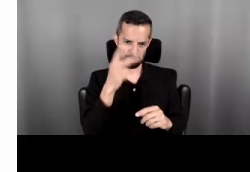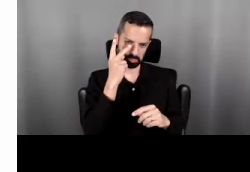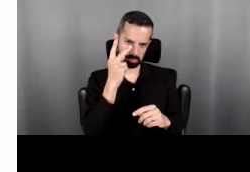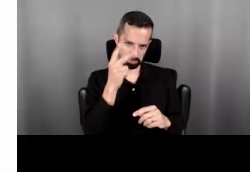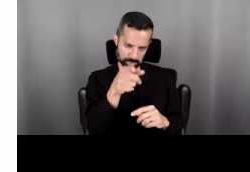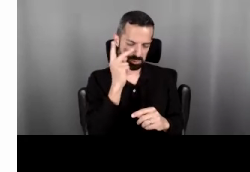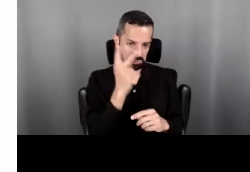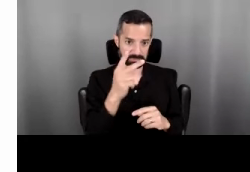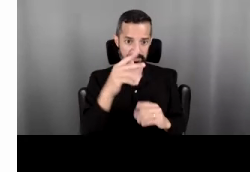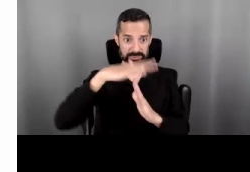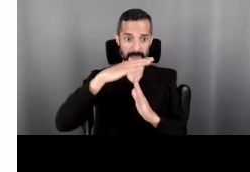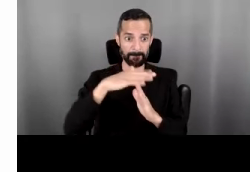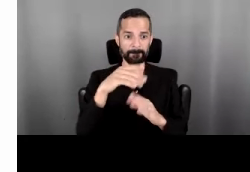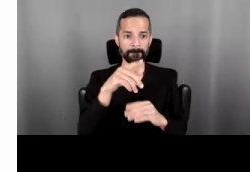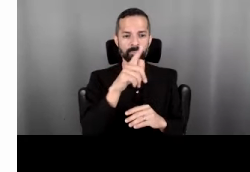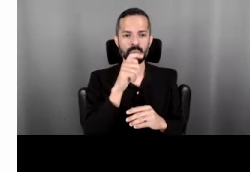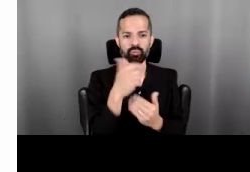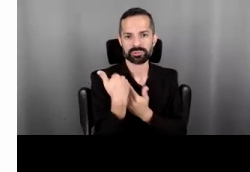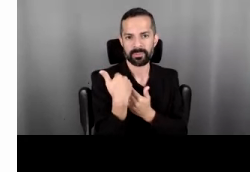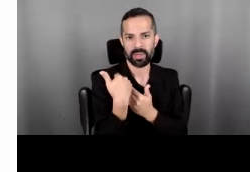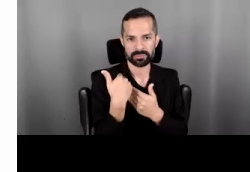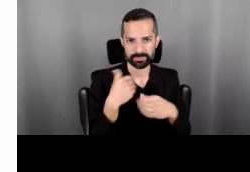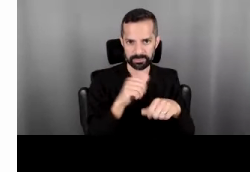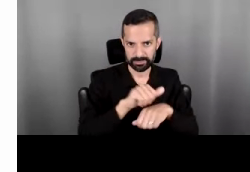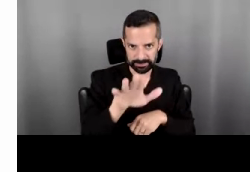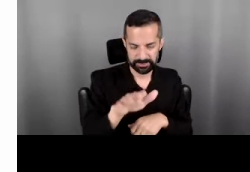person submitting and their email, the area supervisor.